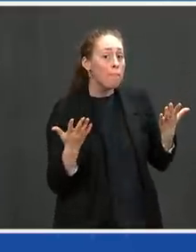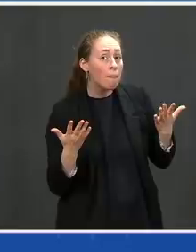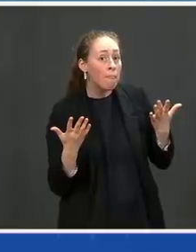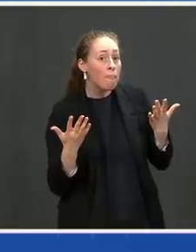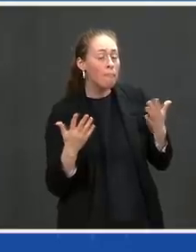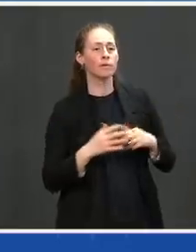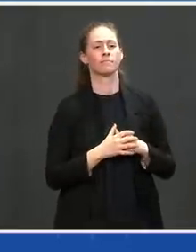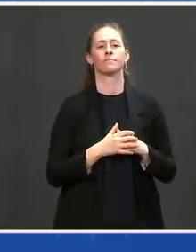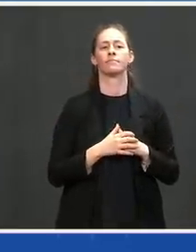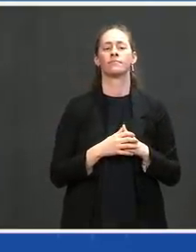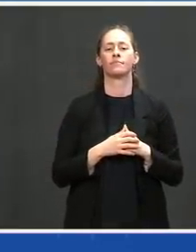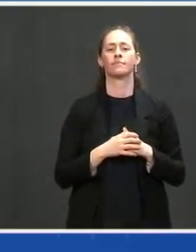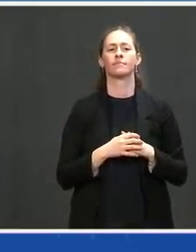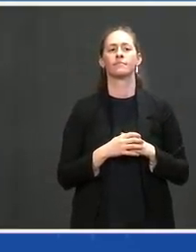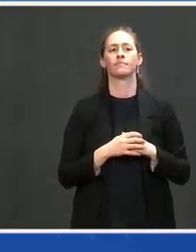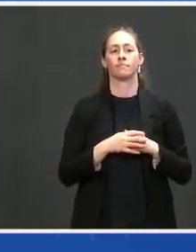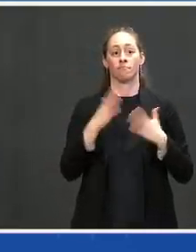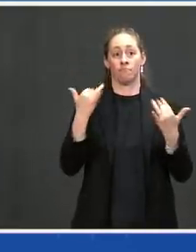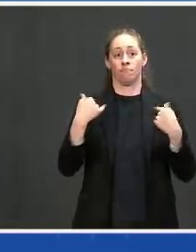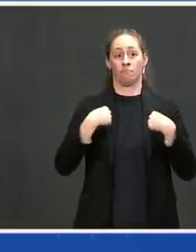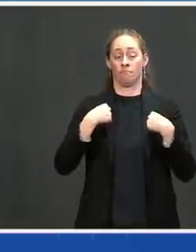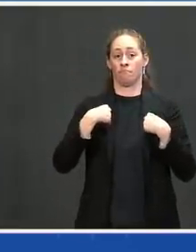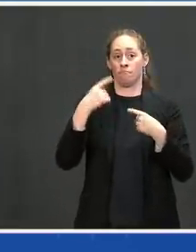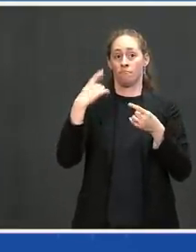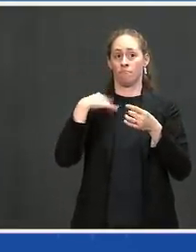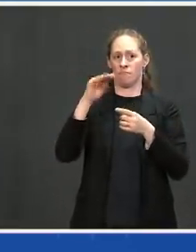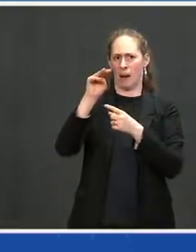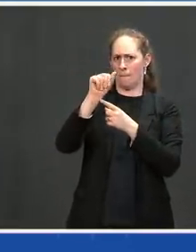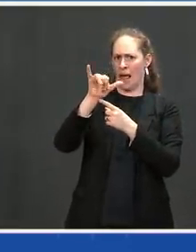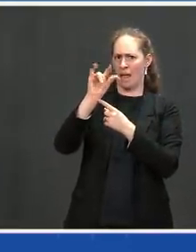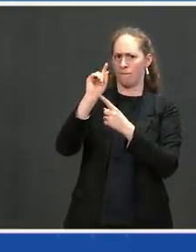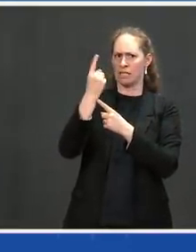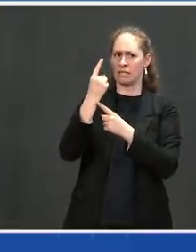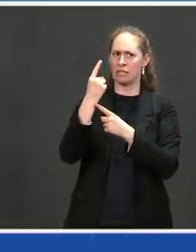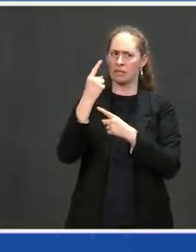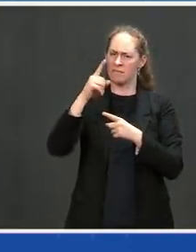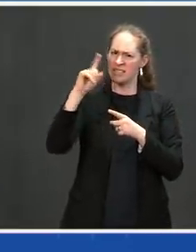Just in terms of tactical reasons, it's hard to get those troops out.